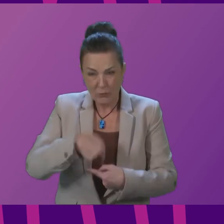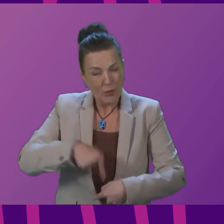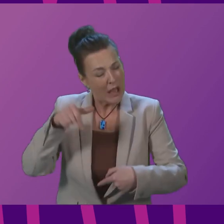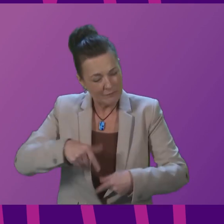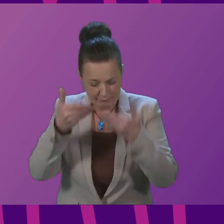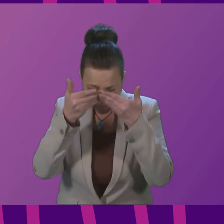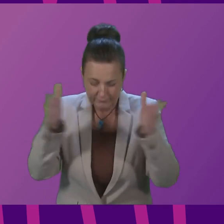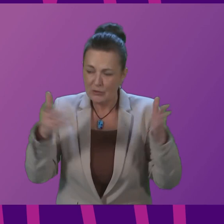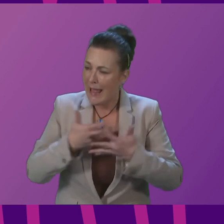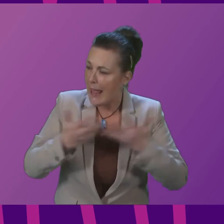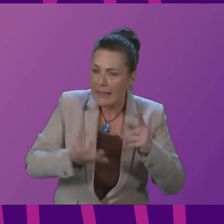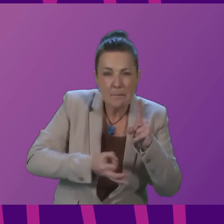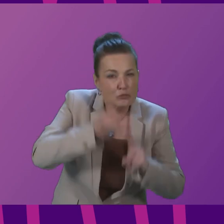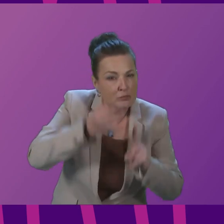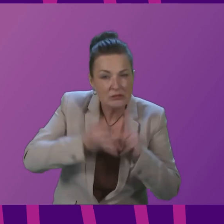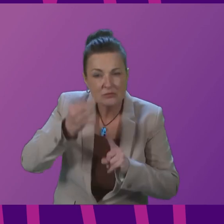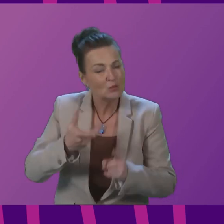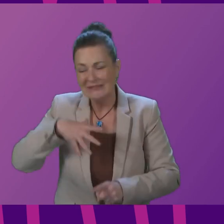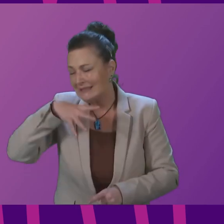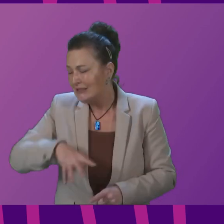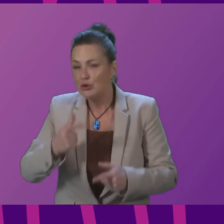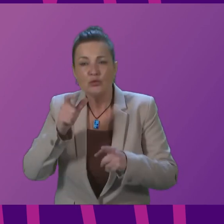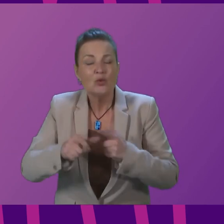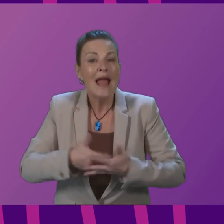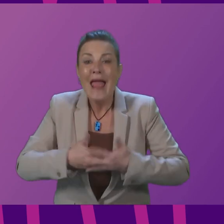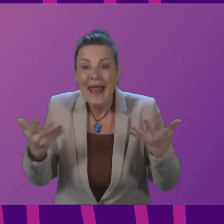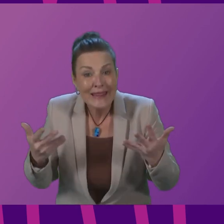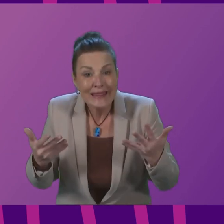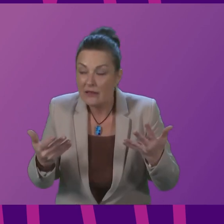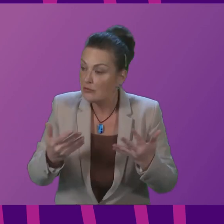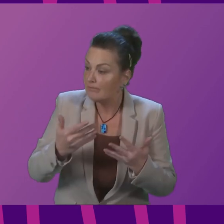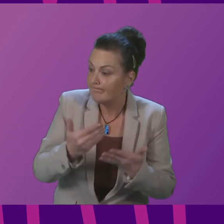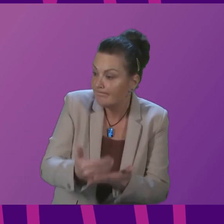There is a real need for us to do everything possible to protect women and children in